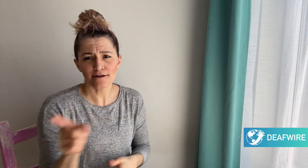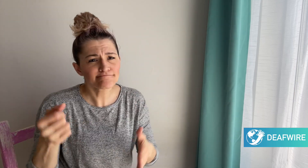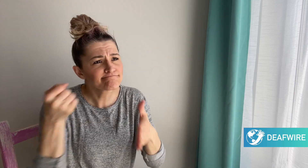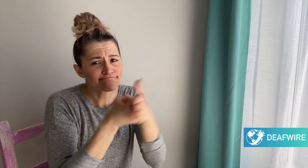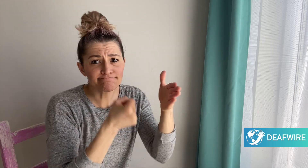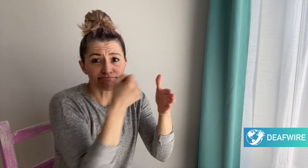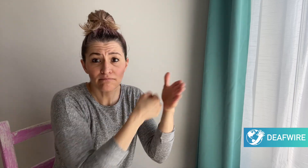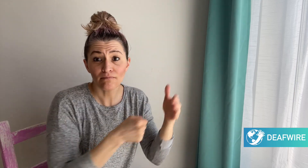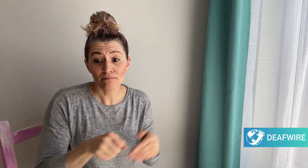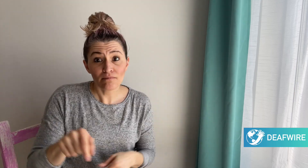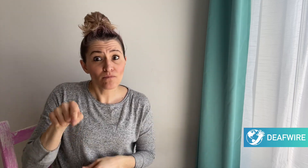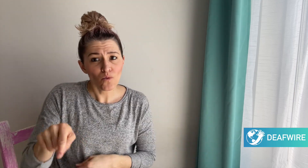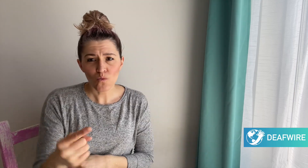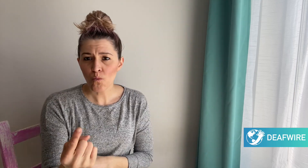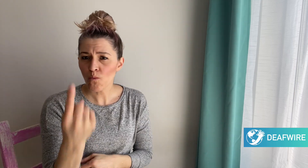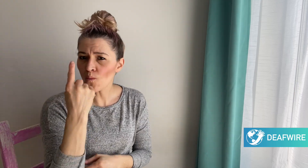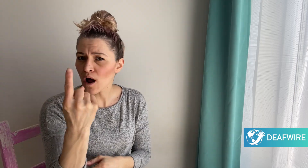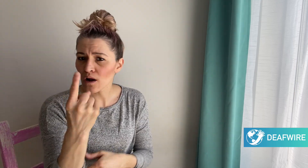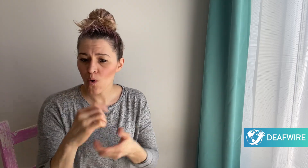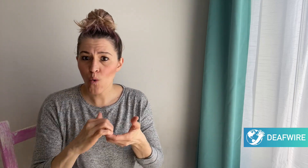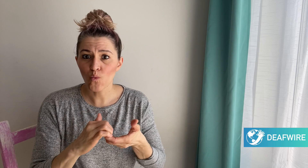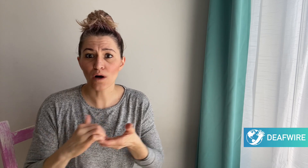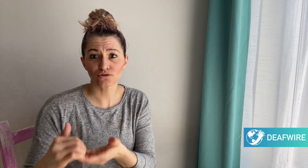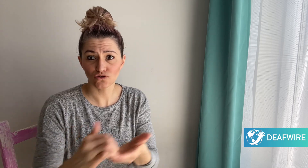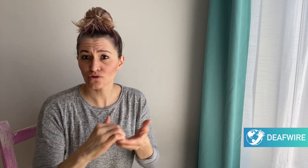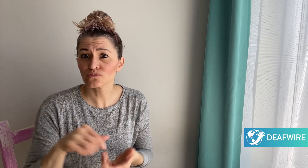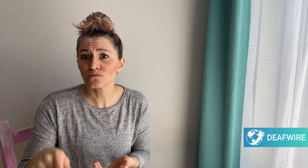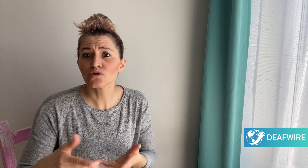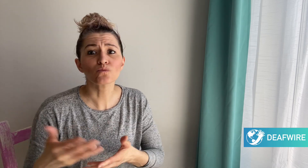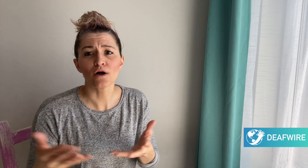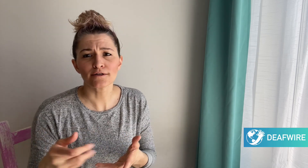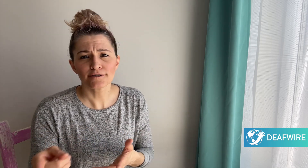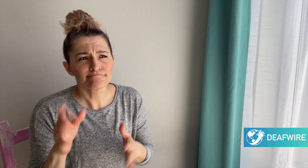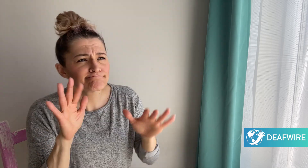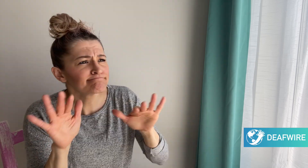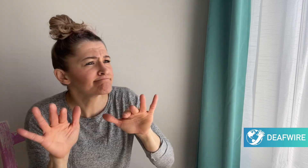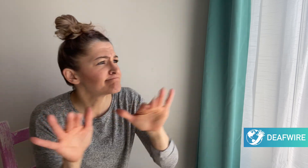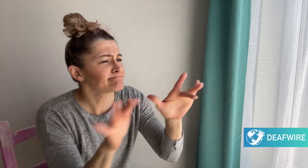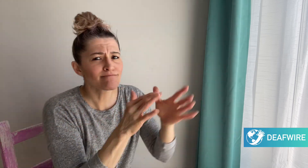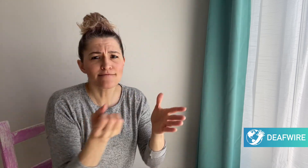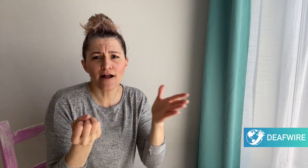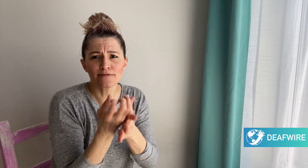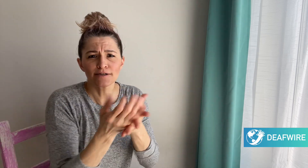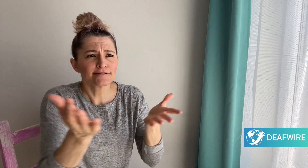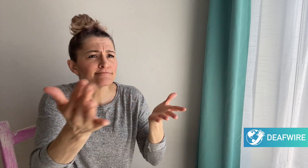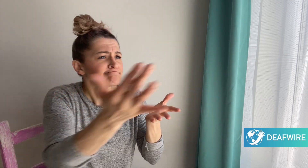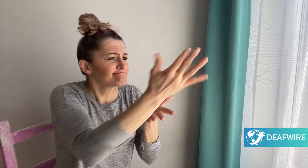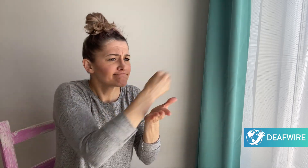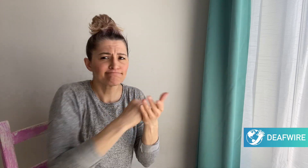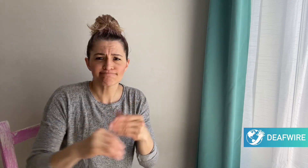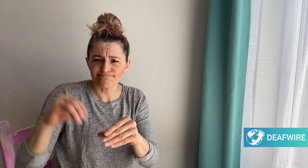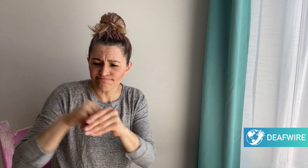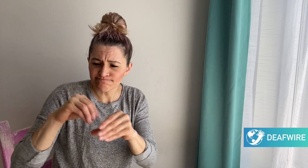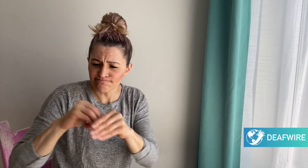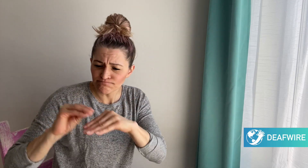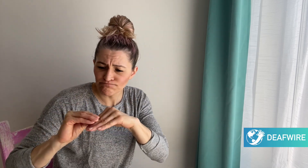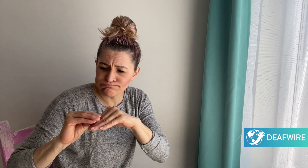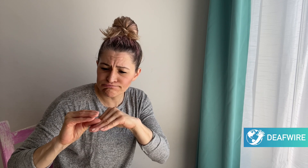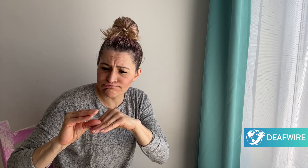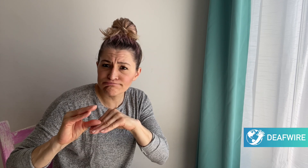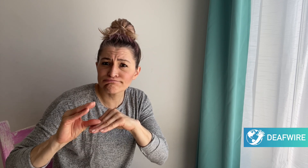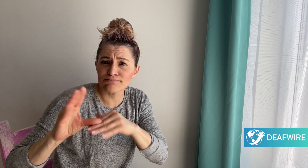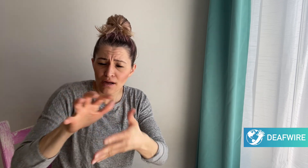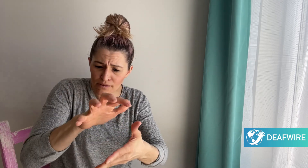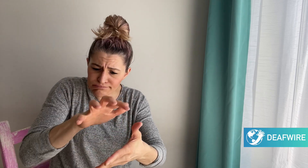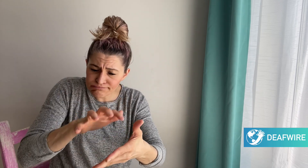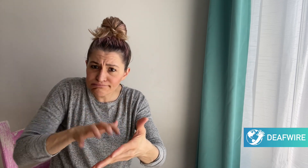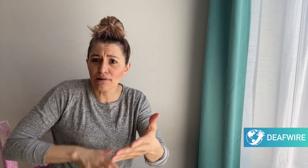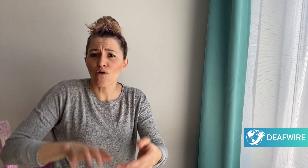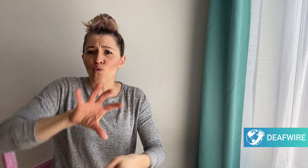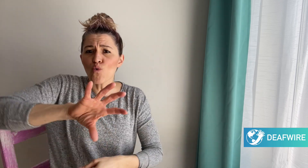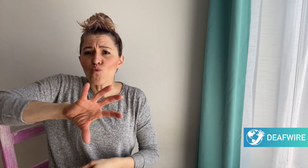They are the only organization that maintains a national database